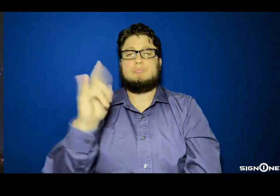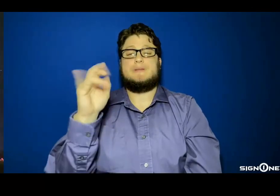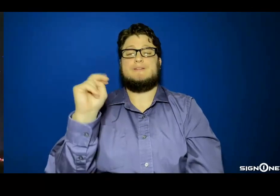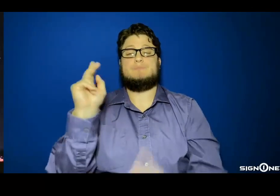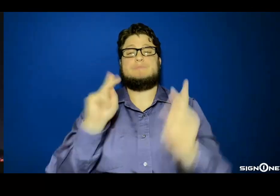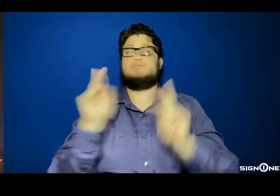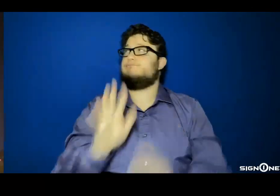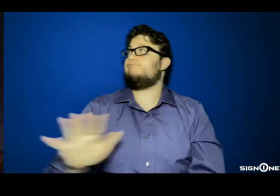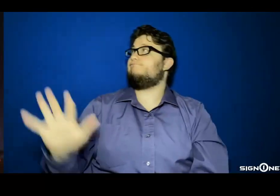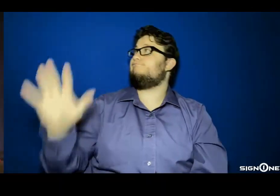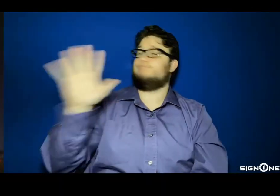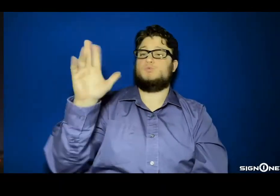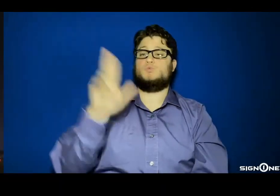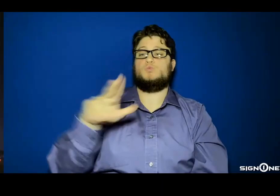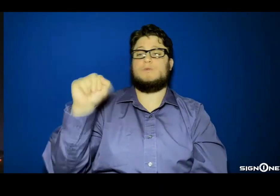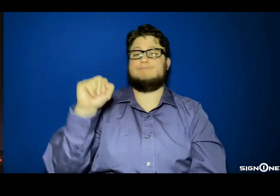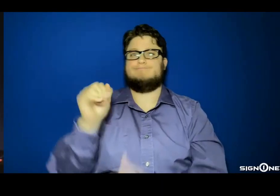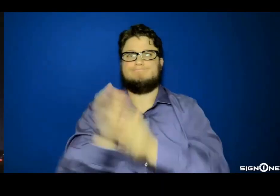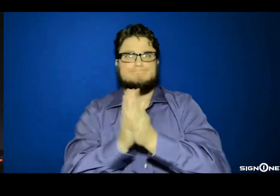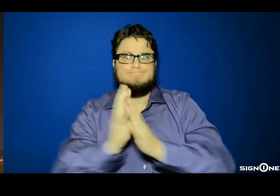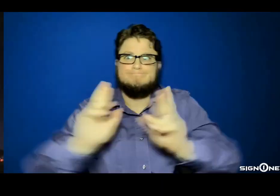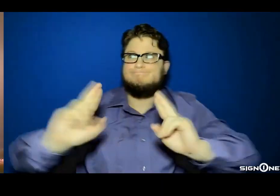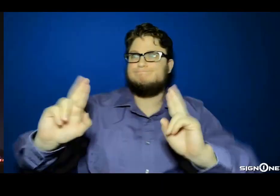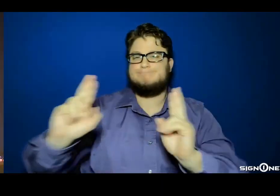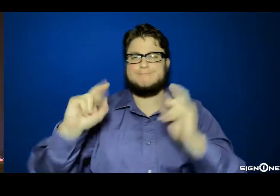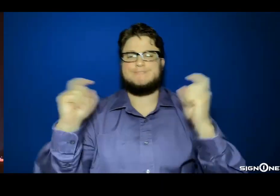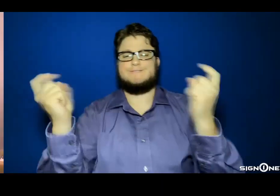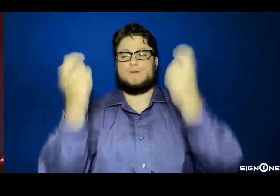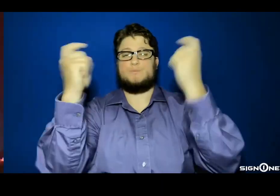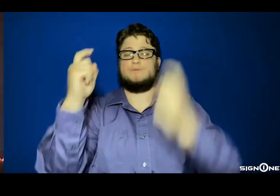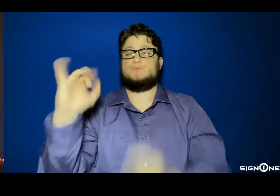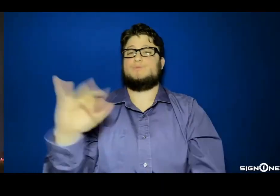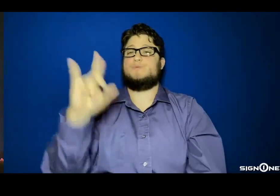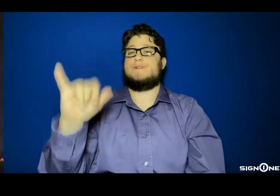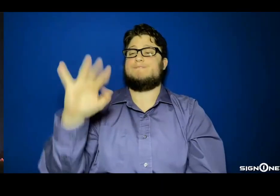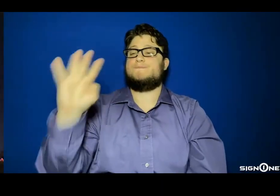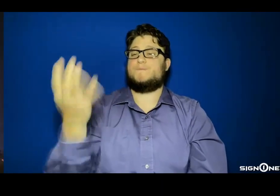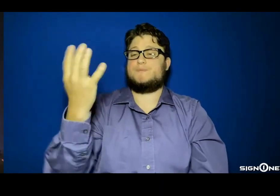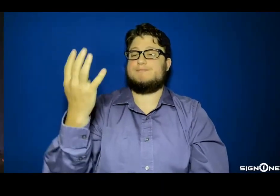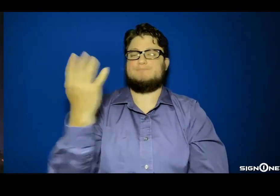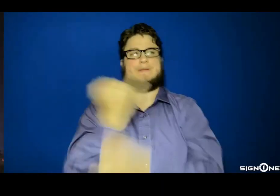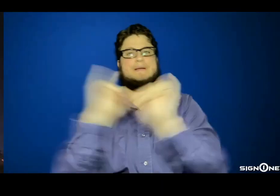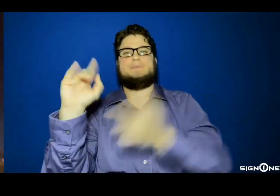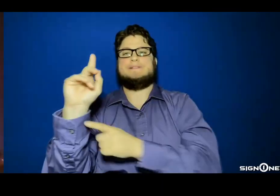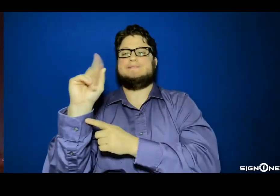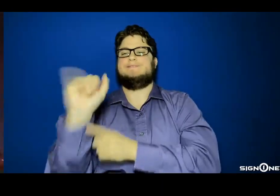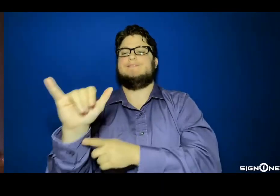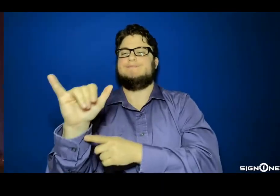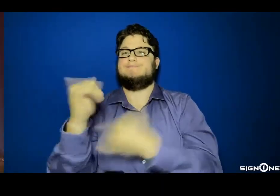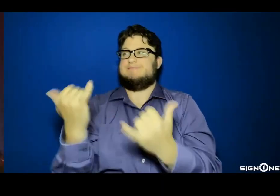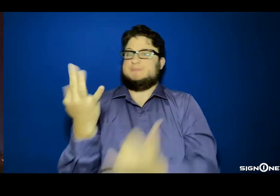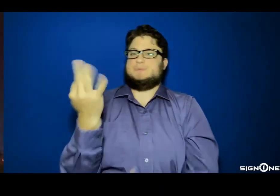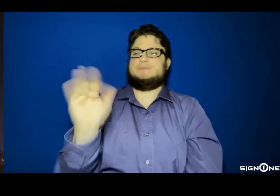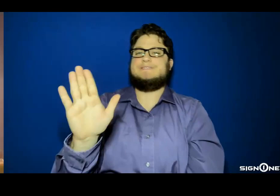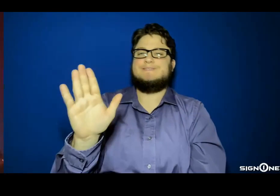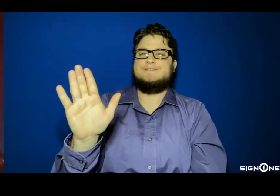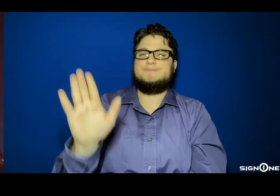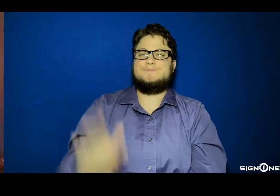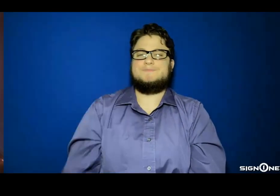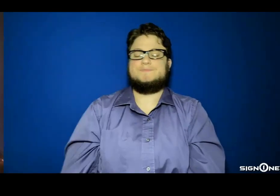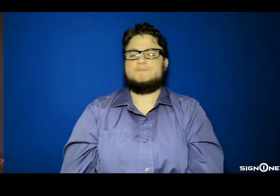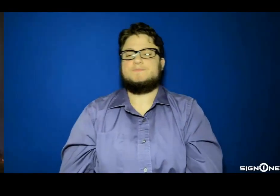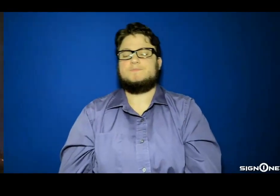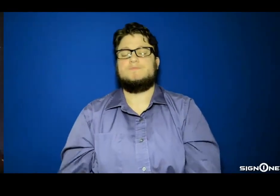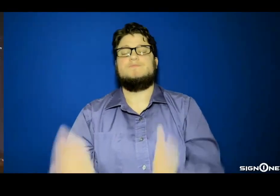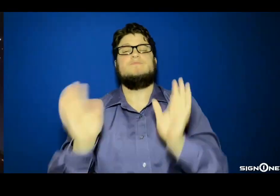Millions of Americans are getting ready to celebrate Independence Day this weekend.